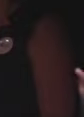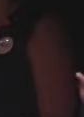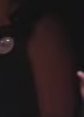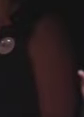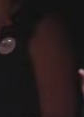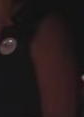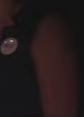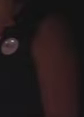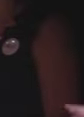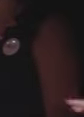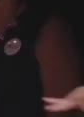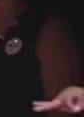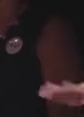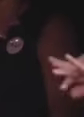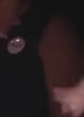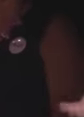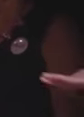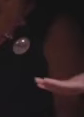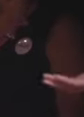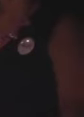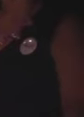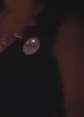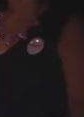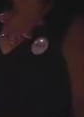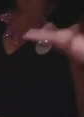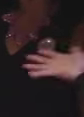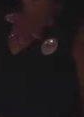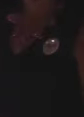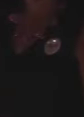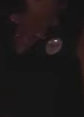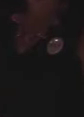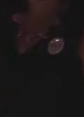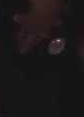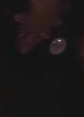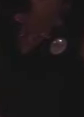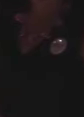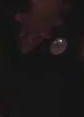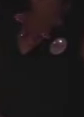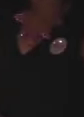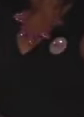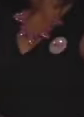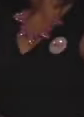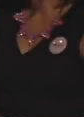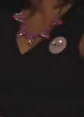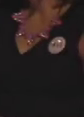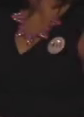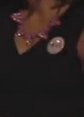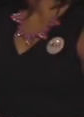But captions try to describe the full sound scape, the whole thing, how the characters are speaking their lines,